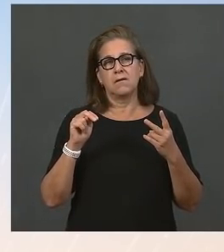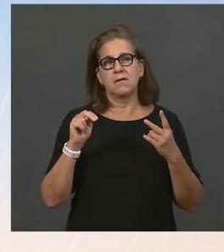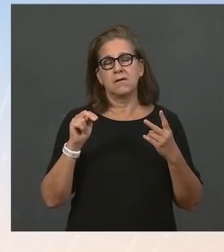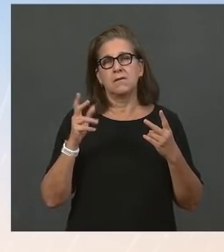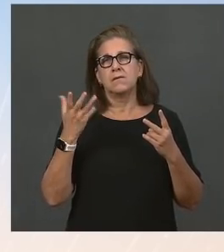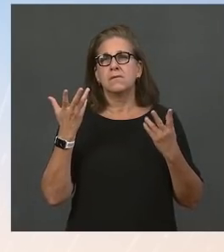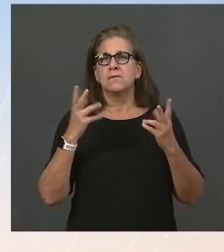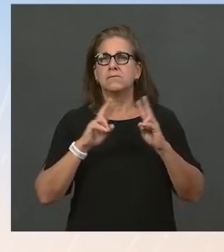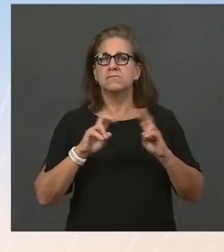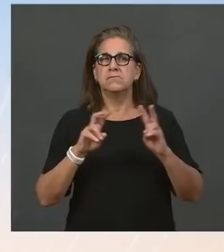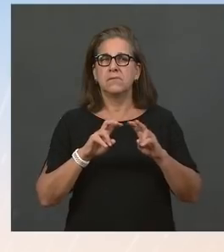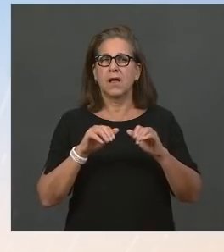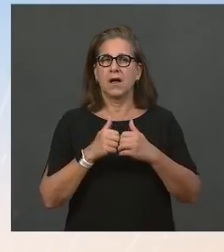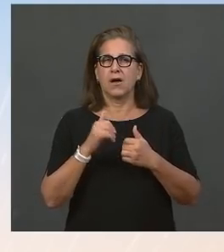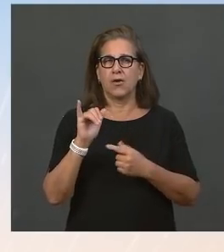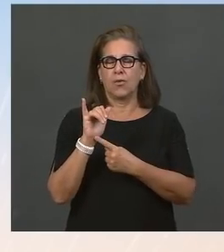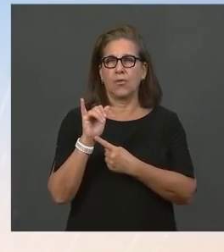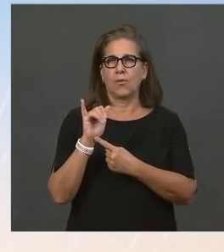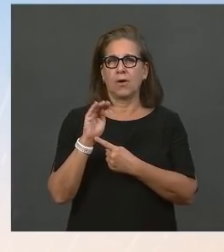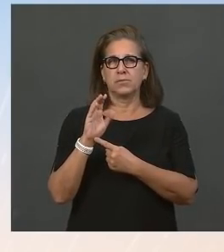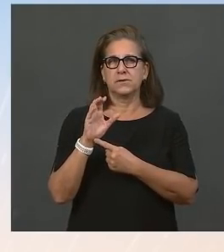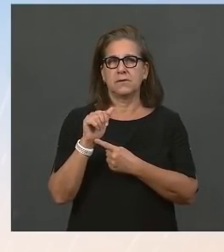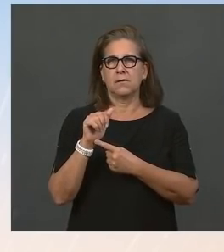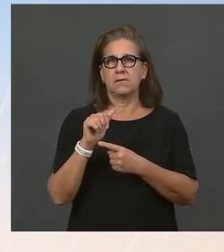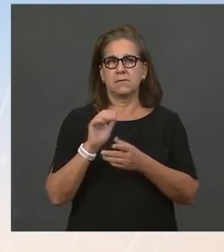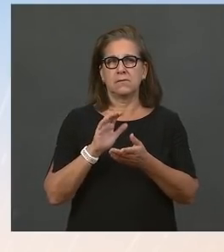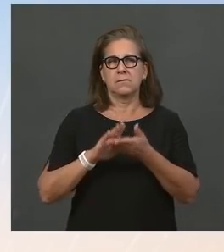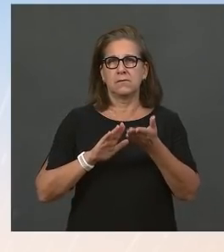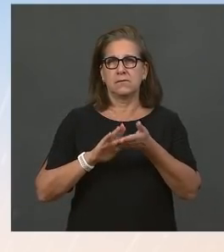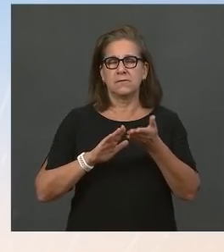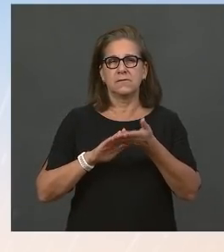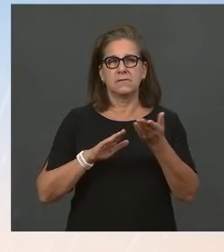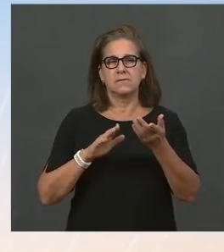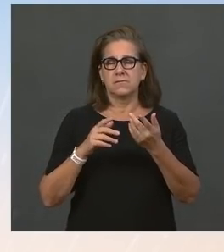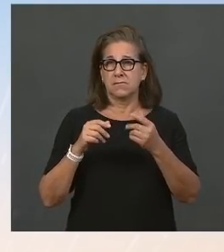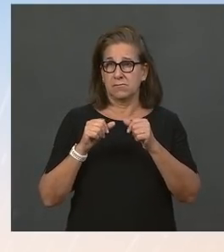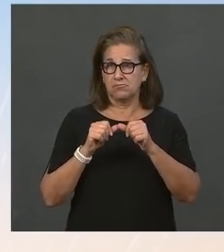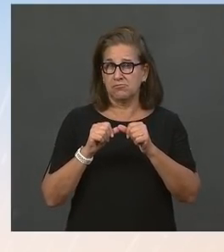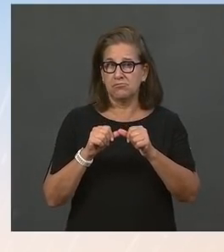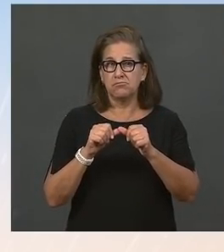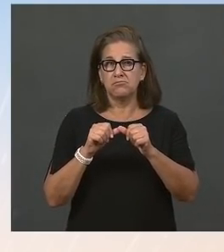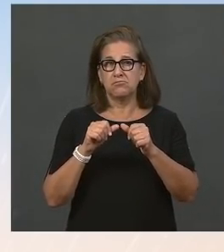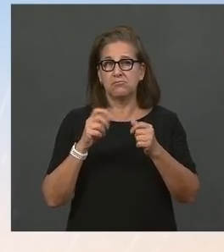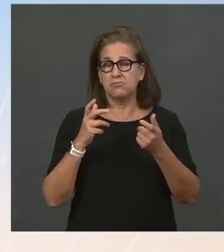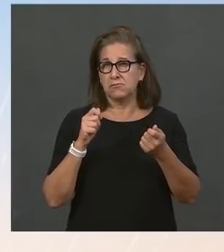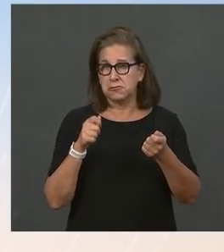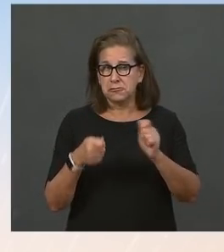about how the Bipartisan Infrastructure Deal and the Build Back Better Agenda will benefit working families. She'll also highlight the importance